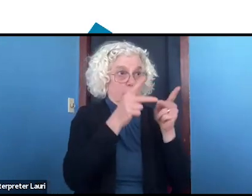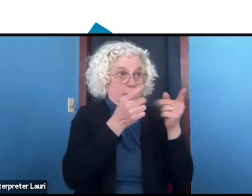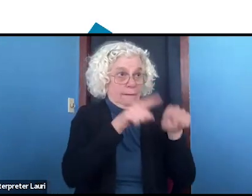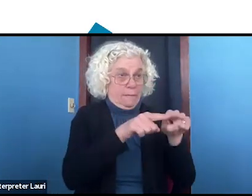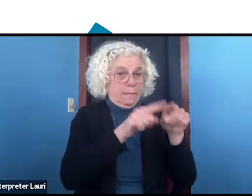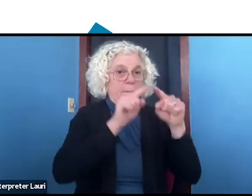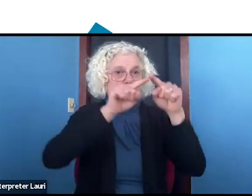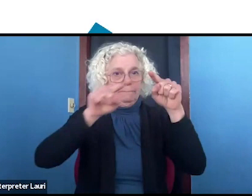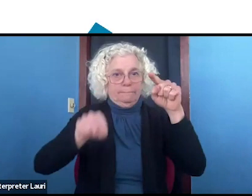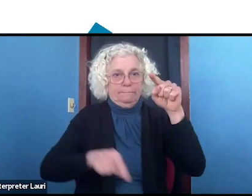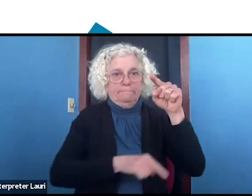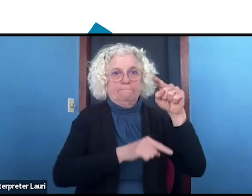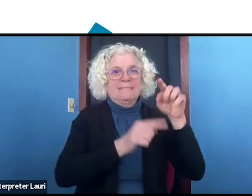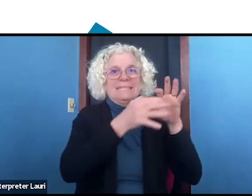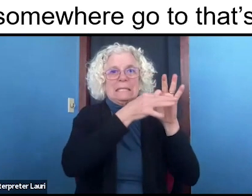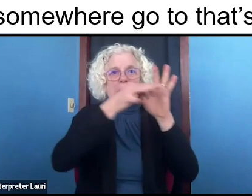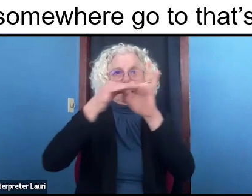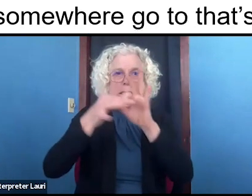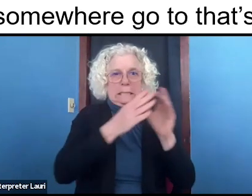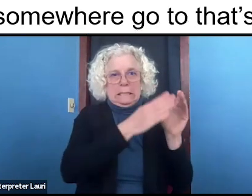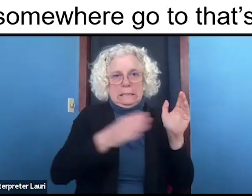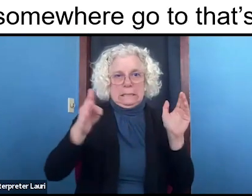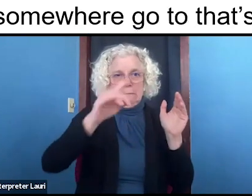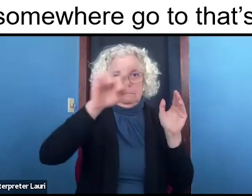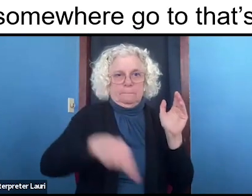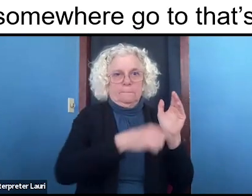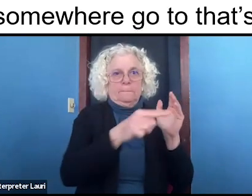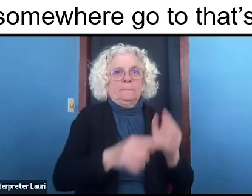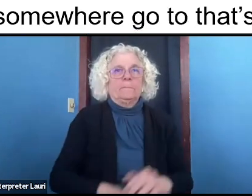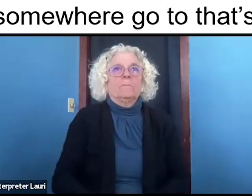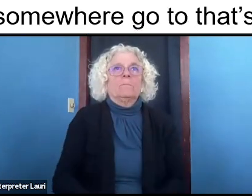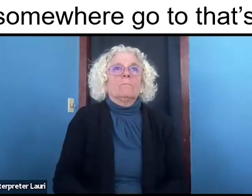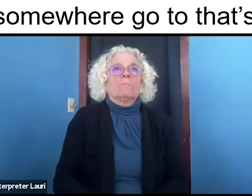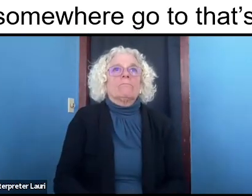Next slide, please. So across the crisis